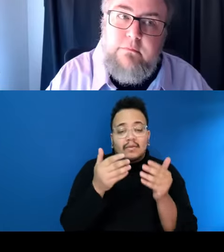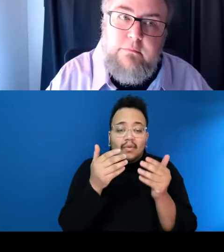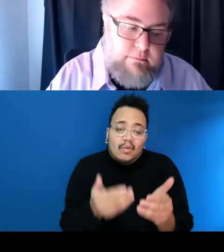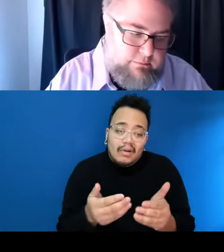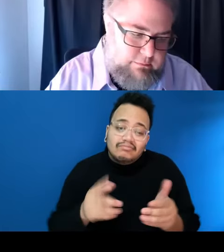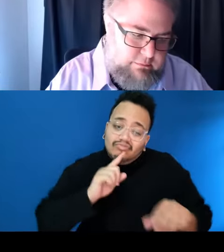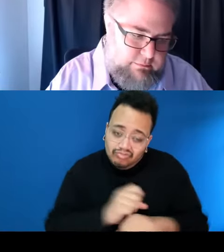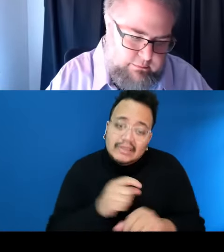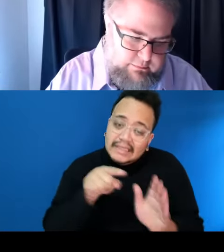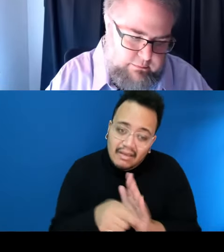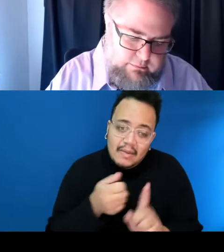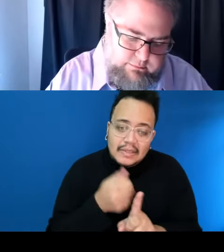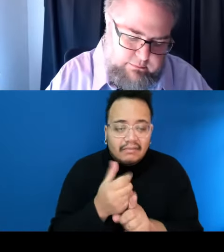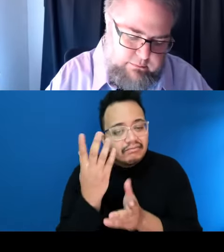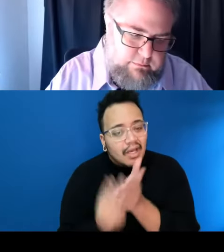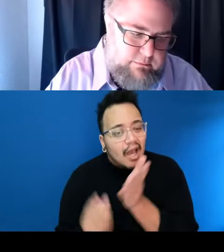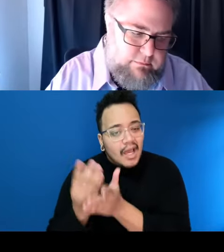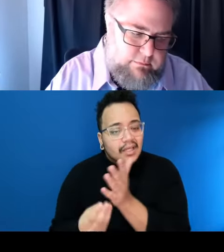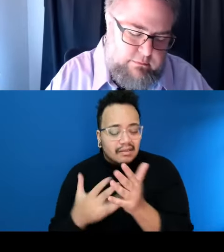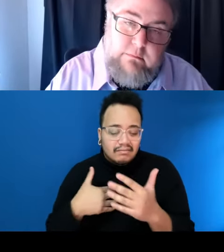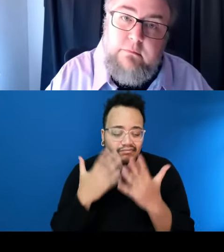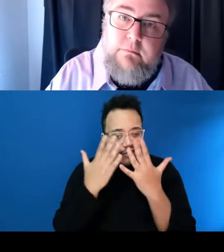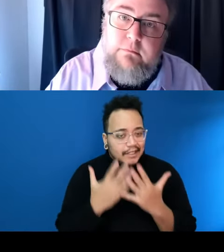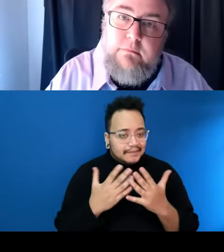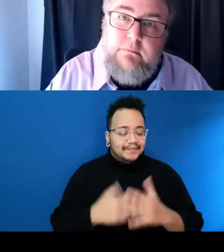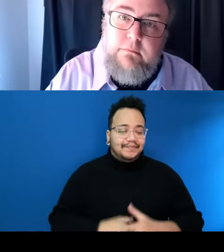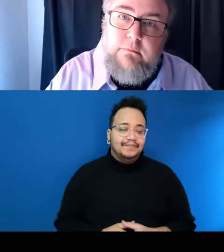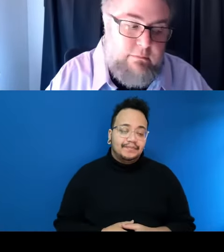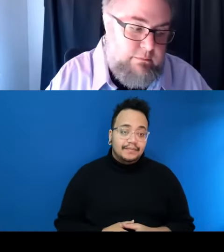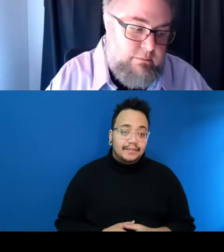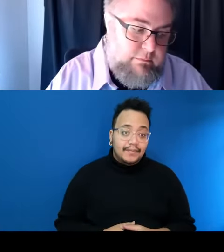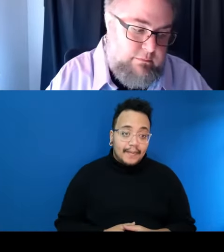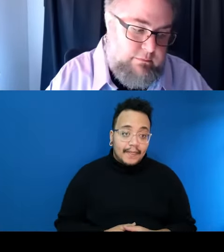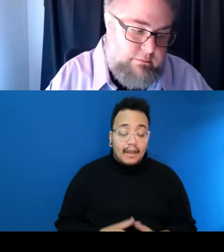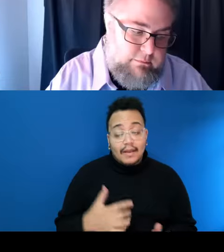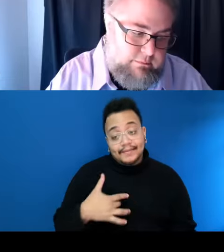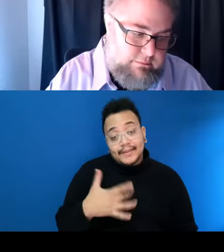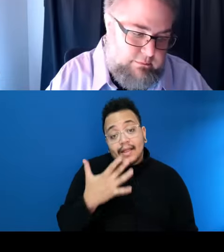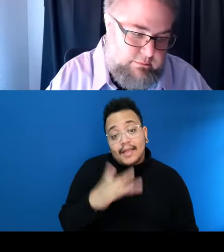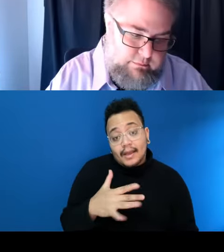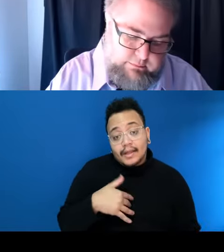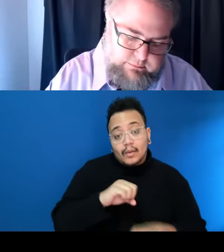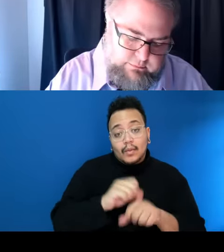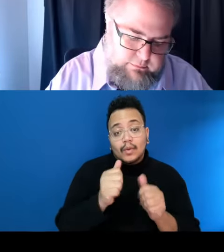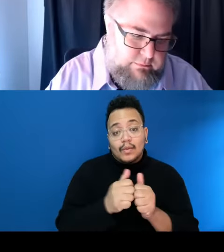That's why we are so grateful to have a chance to work with survivors like Ryan Kendall,